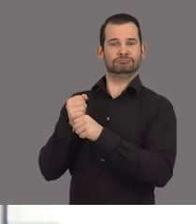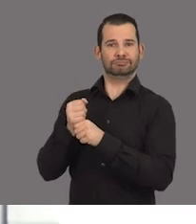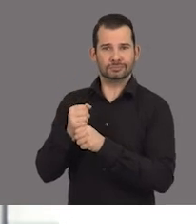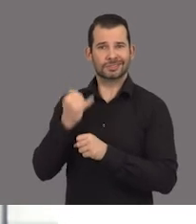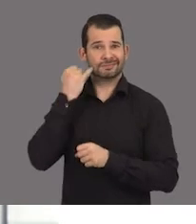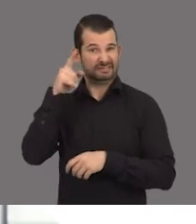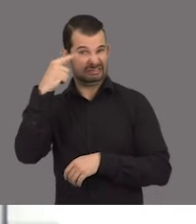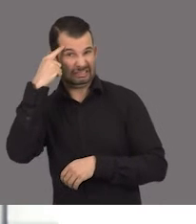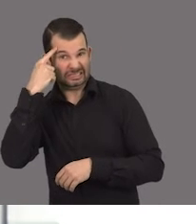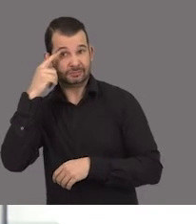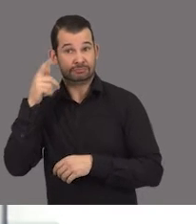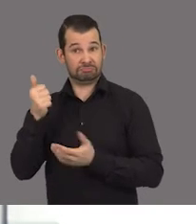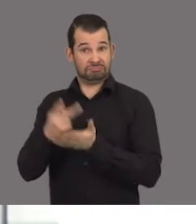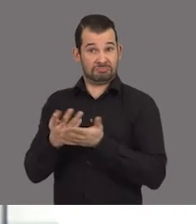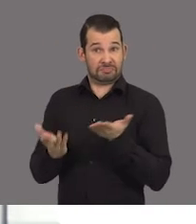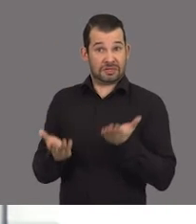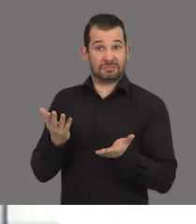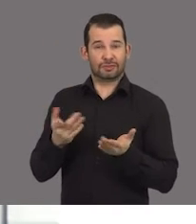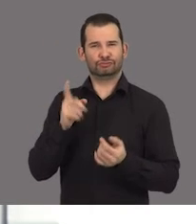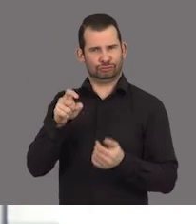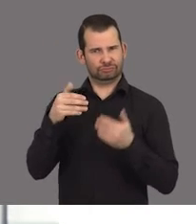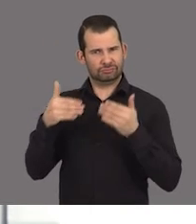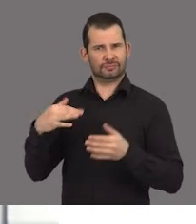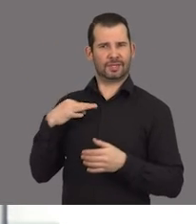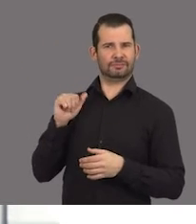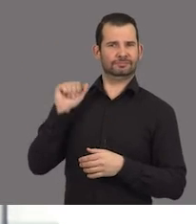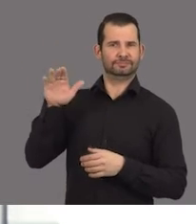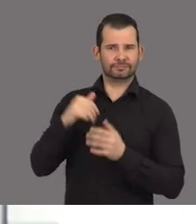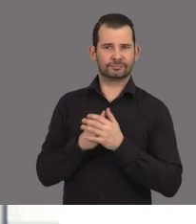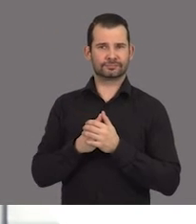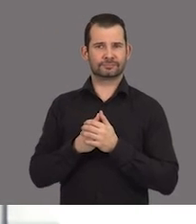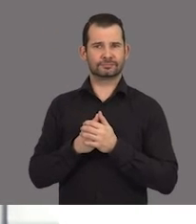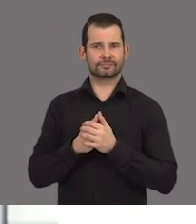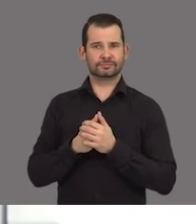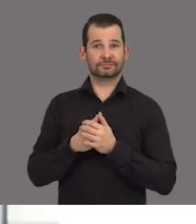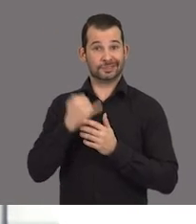or territorial programs, such as the Registered disability savings plan,